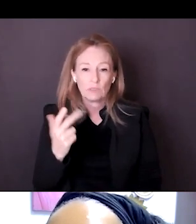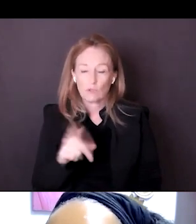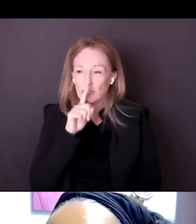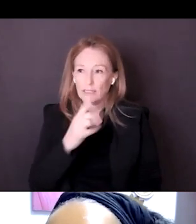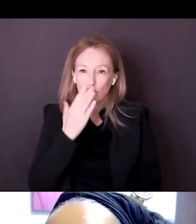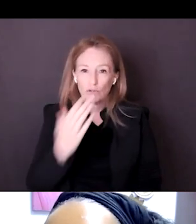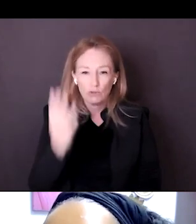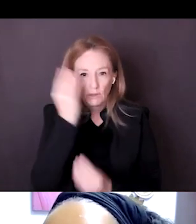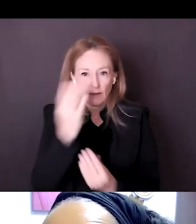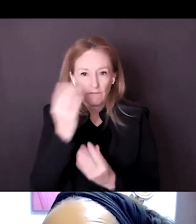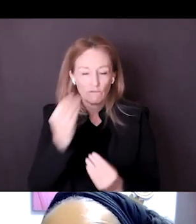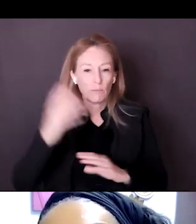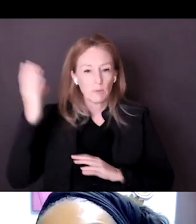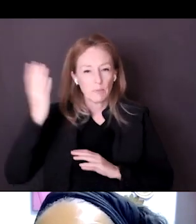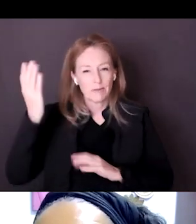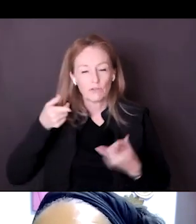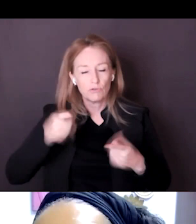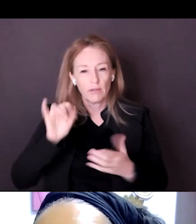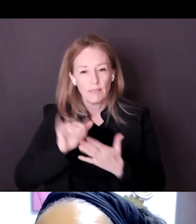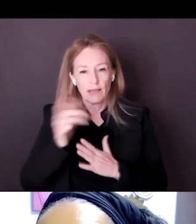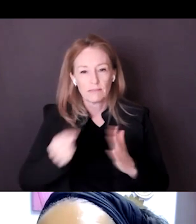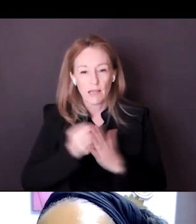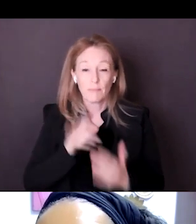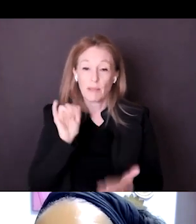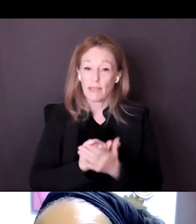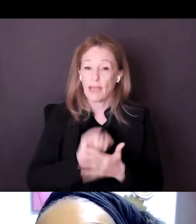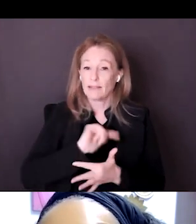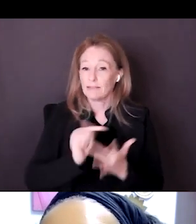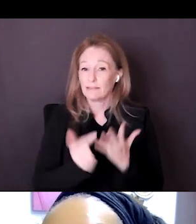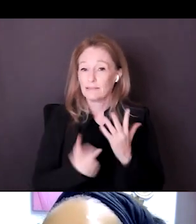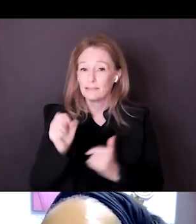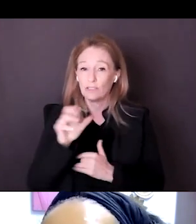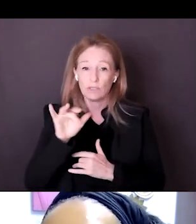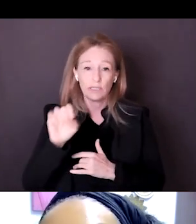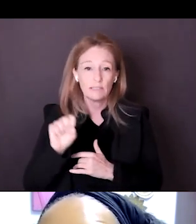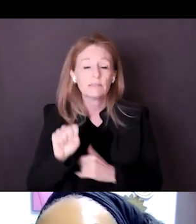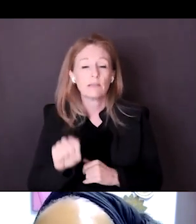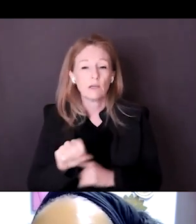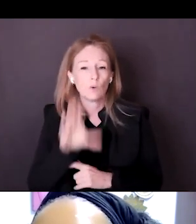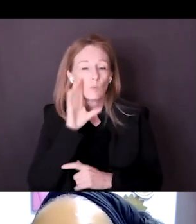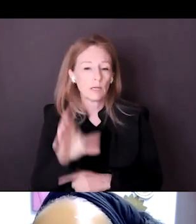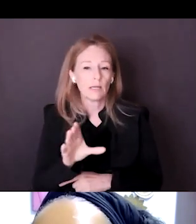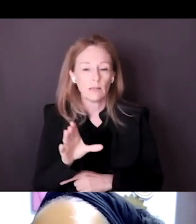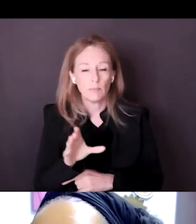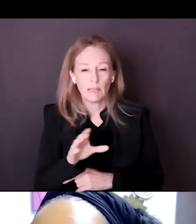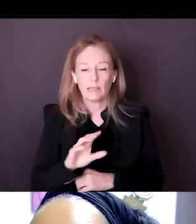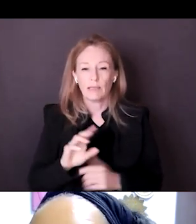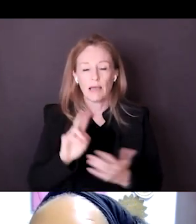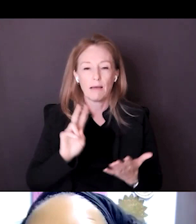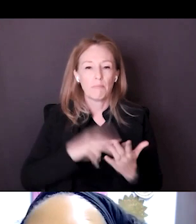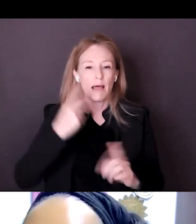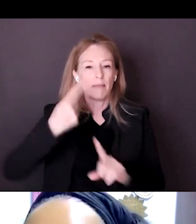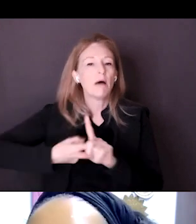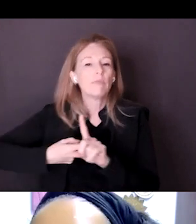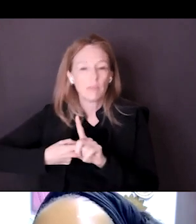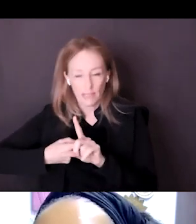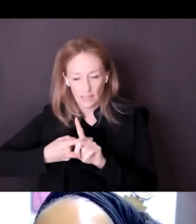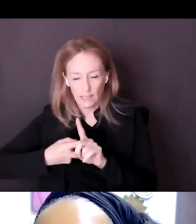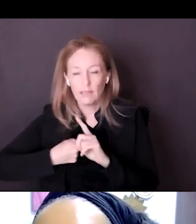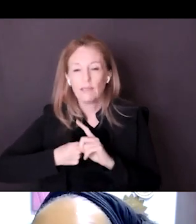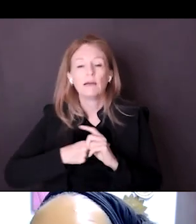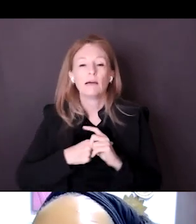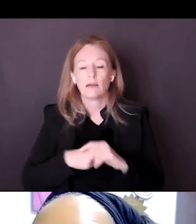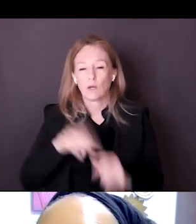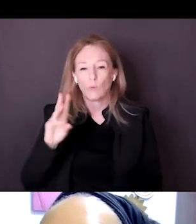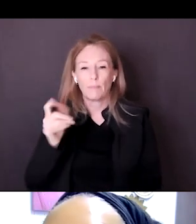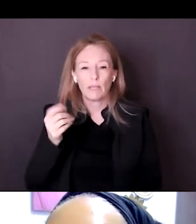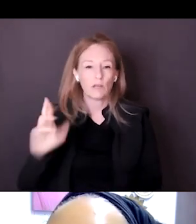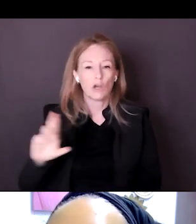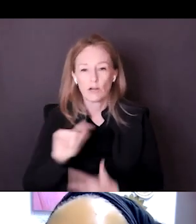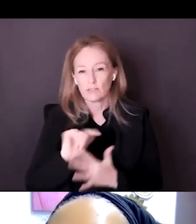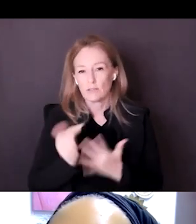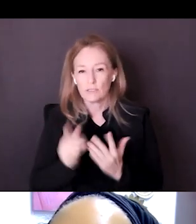THAT TIME. THAT PARTICULAR WEBINAR IS GOING TO BE BIMONTHLY AND